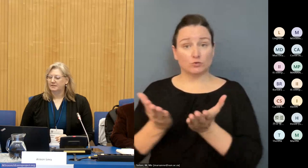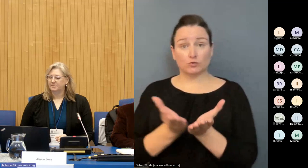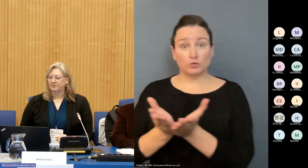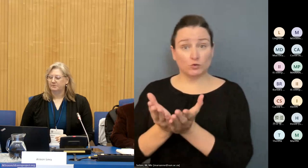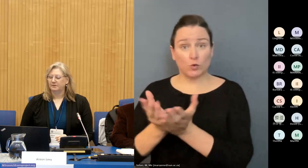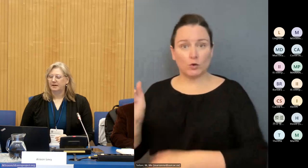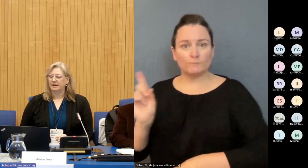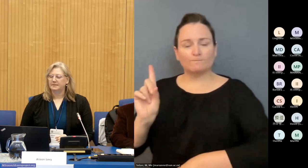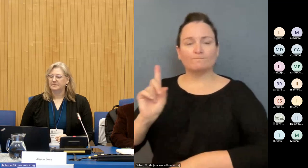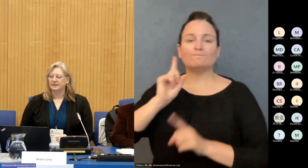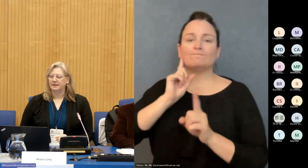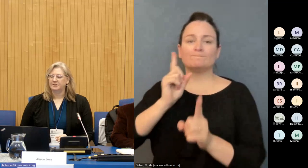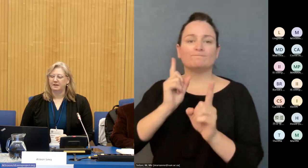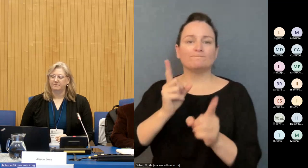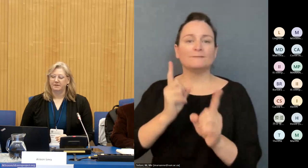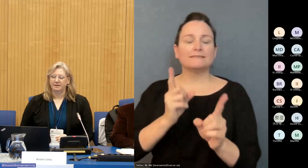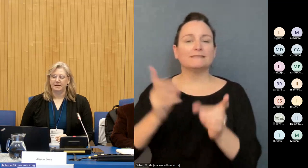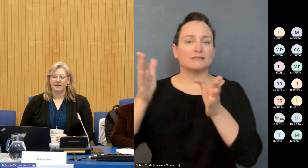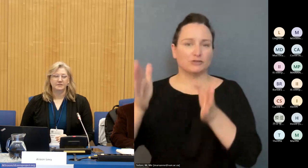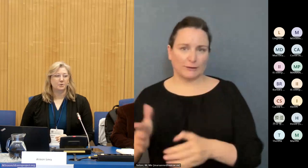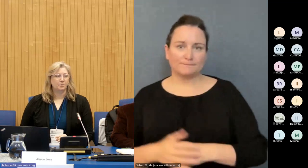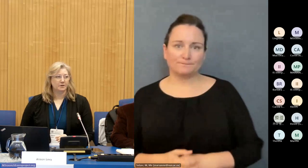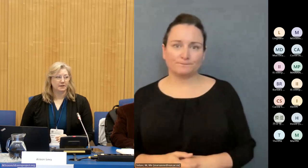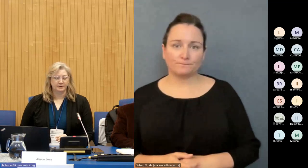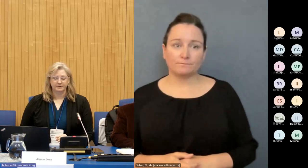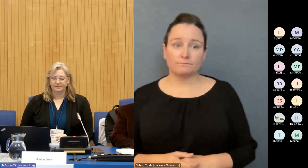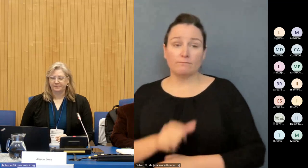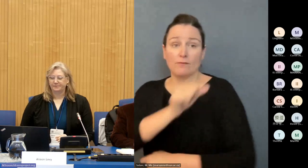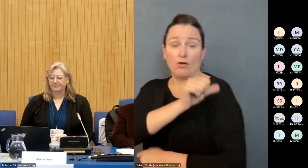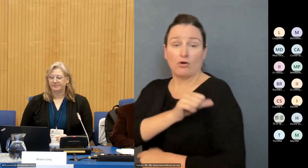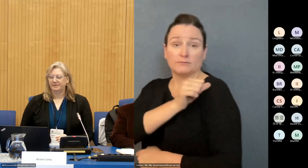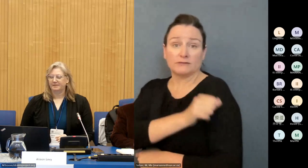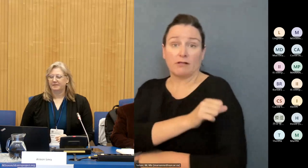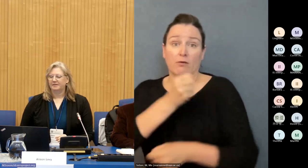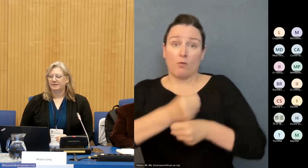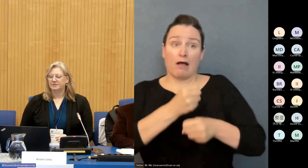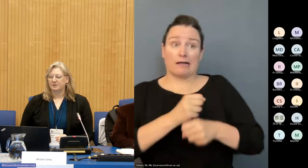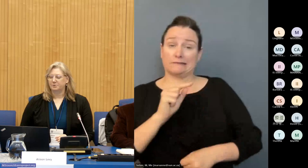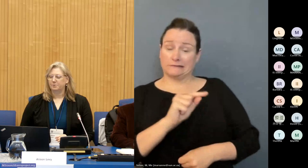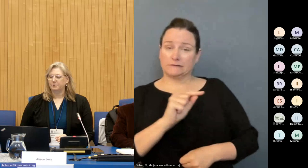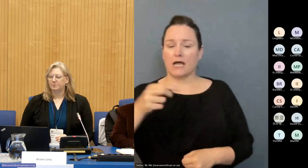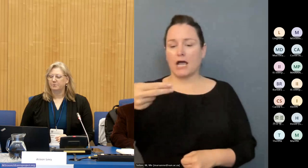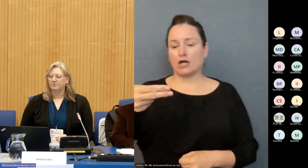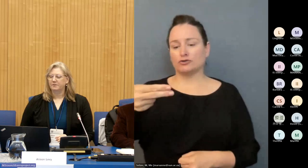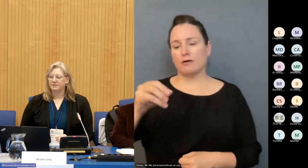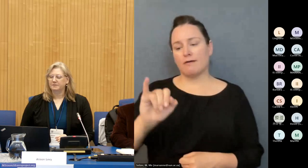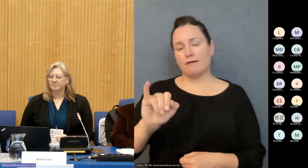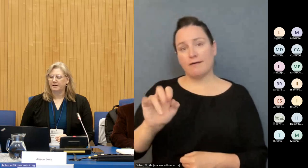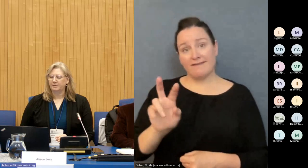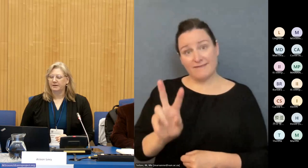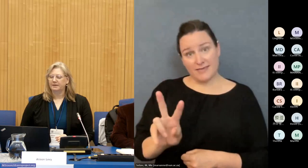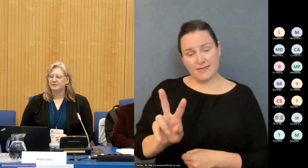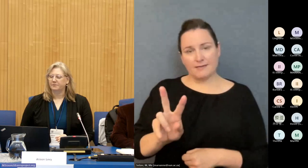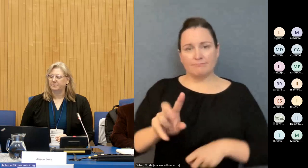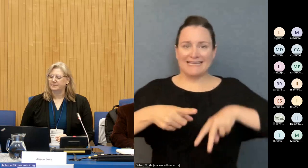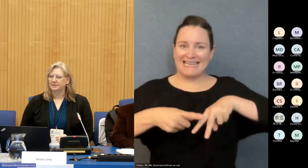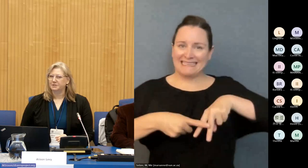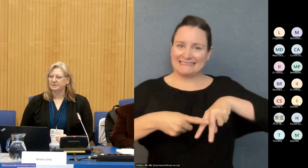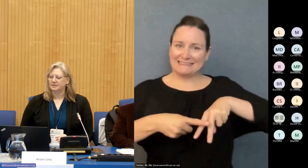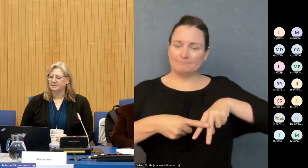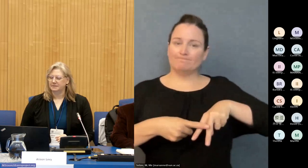hospital as an HIV/AIDS coordinator. He has worked with world vision Malawi in different visions and